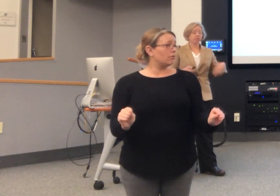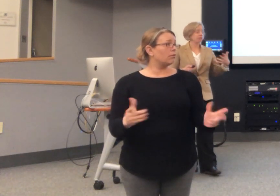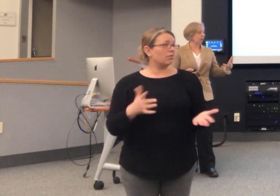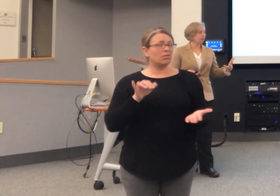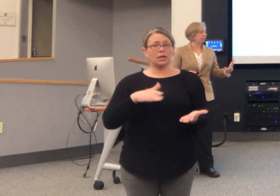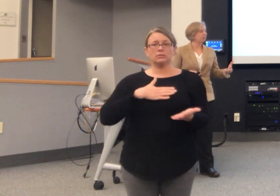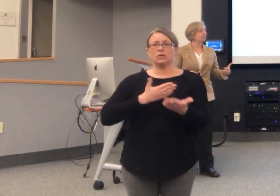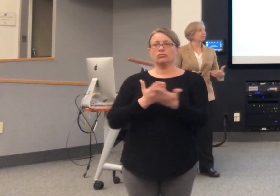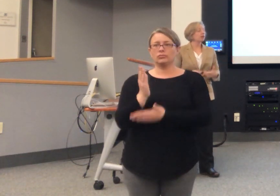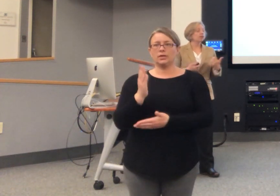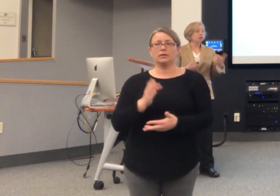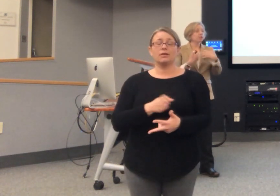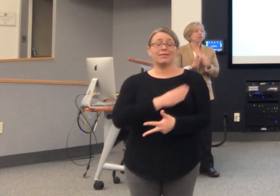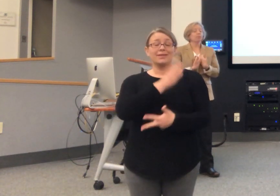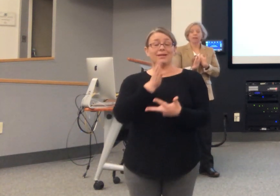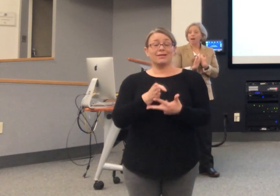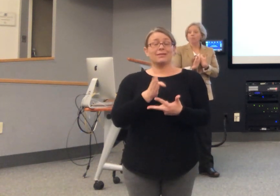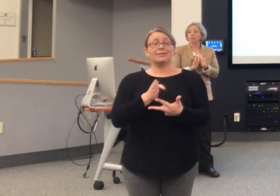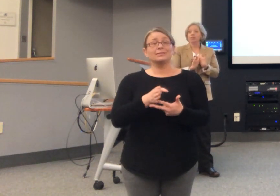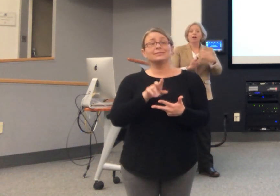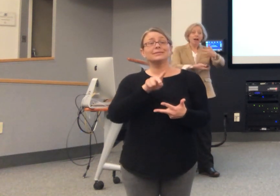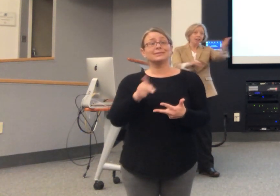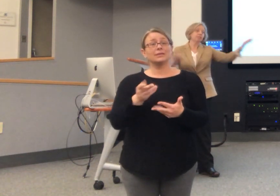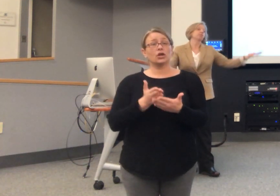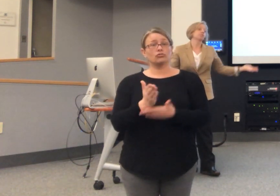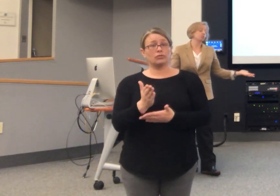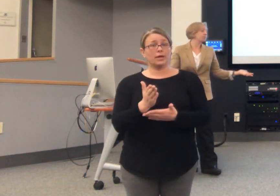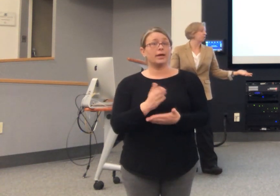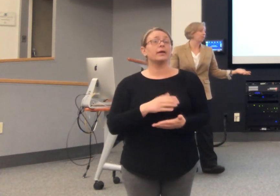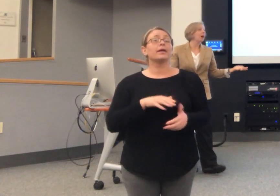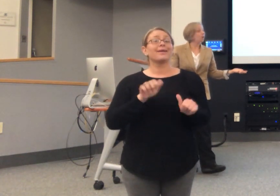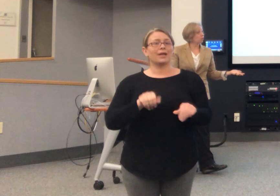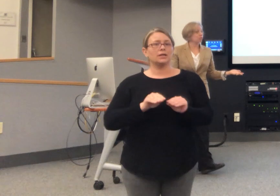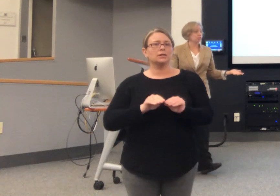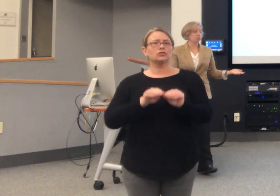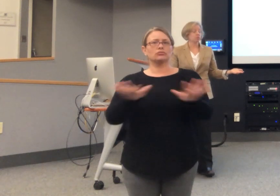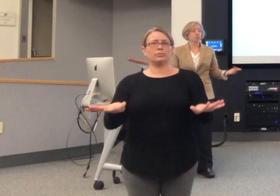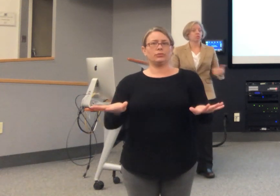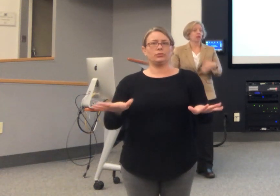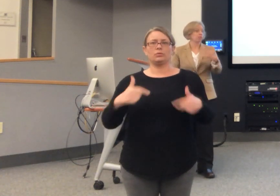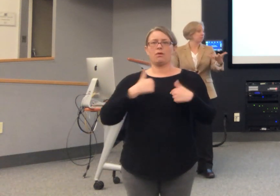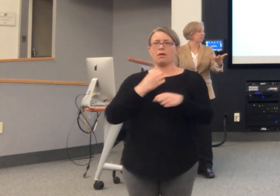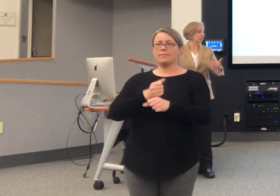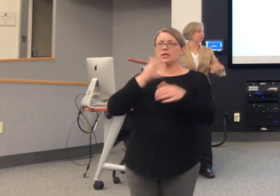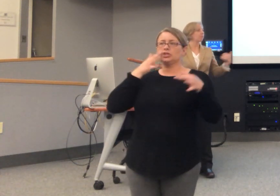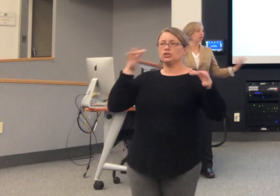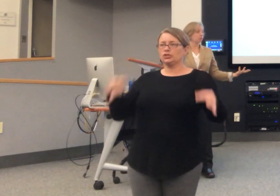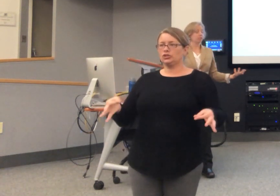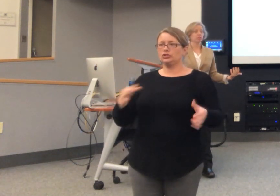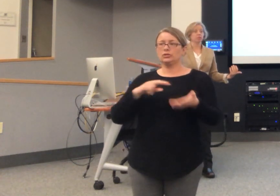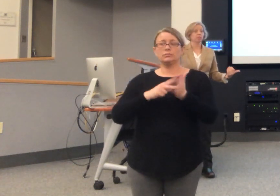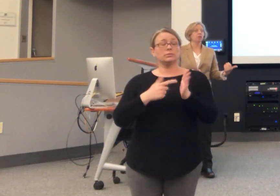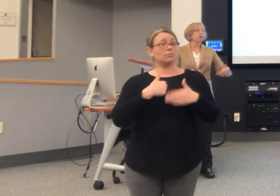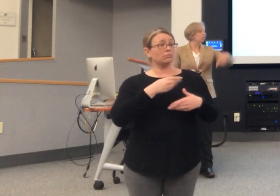The second right is not only can I get copies, I get to distribute them how I want to. So that could mean selling them, that could mean giving them,